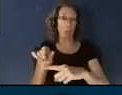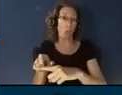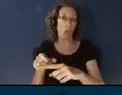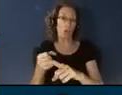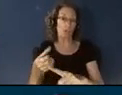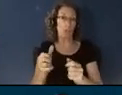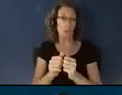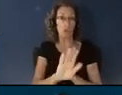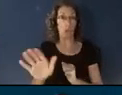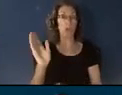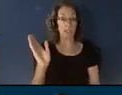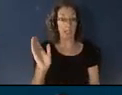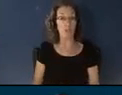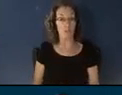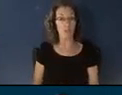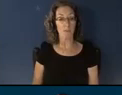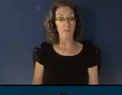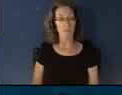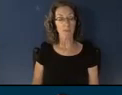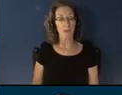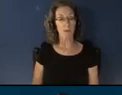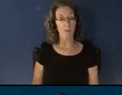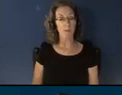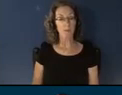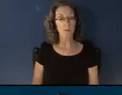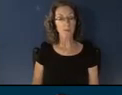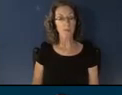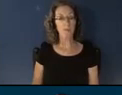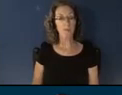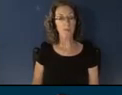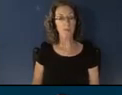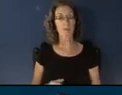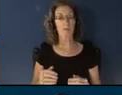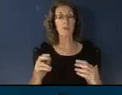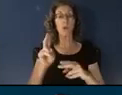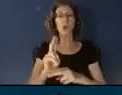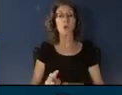presentation. Now the next thing is uh to use high contrast color combinations.